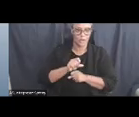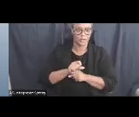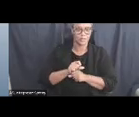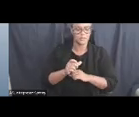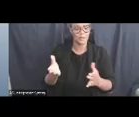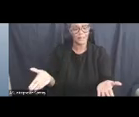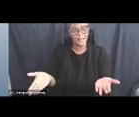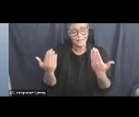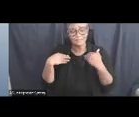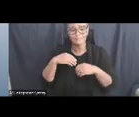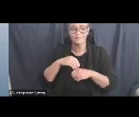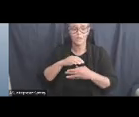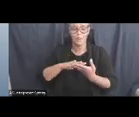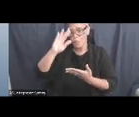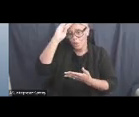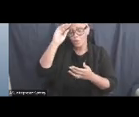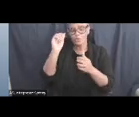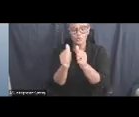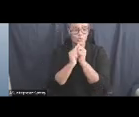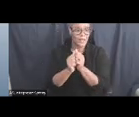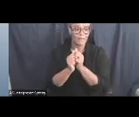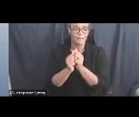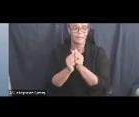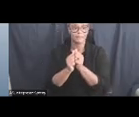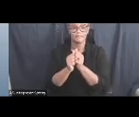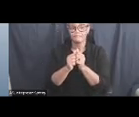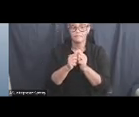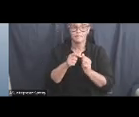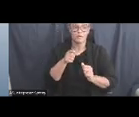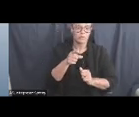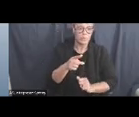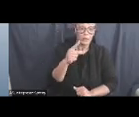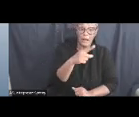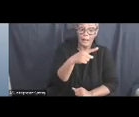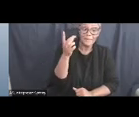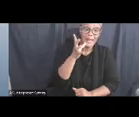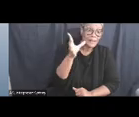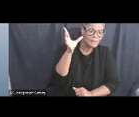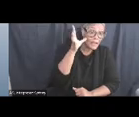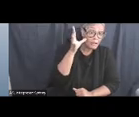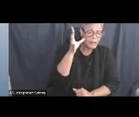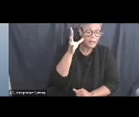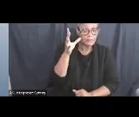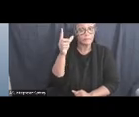parent or a student or you're not, let's encourage and lift up one another to better student